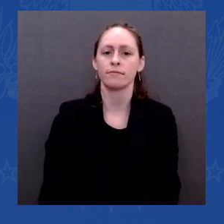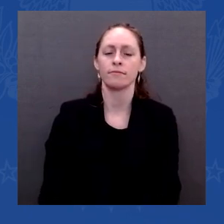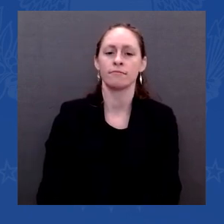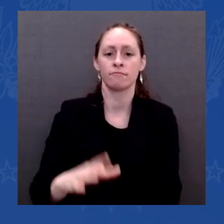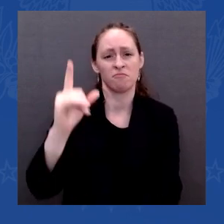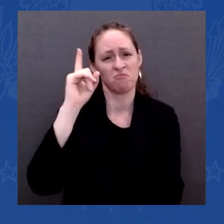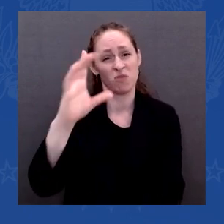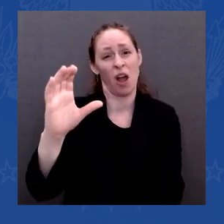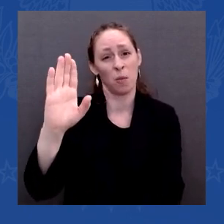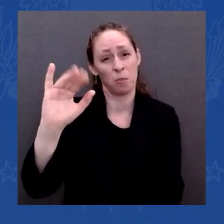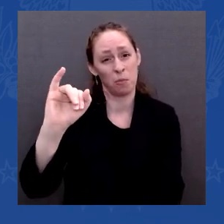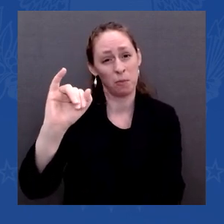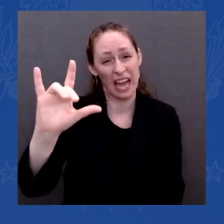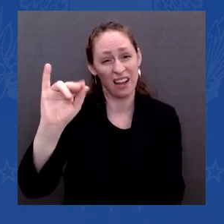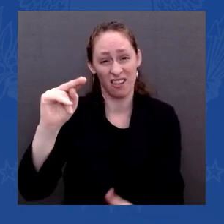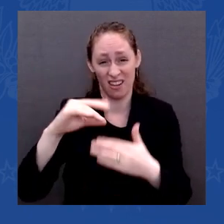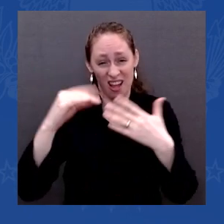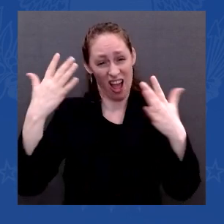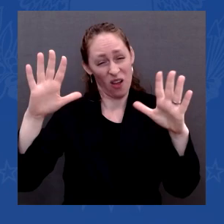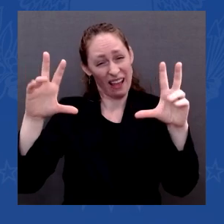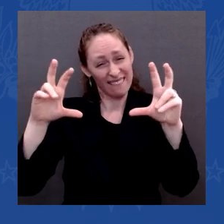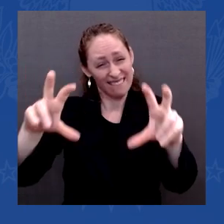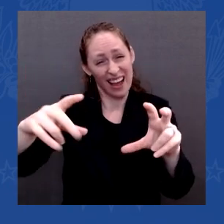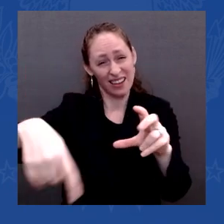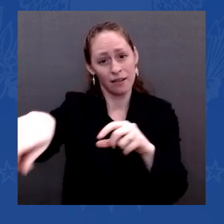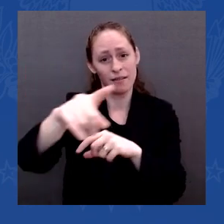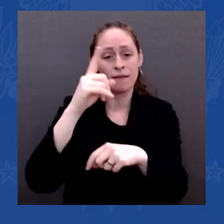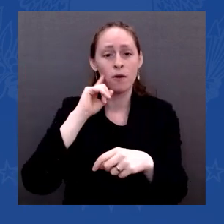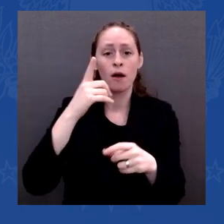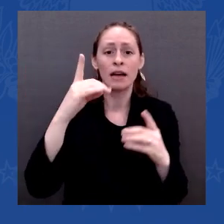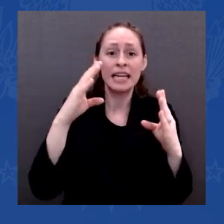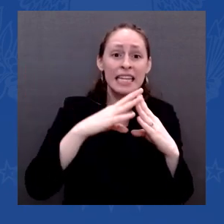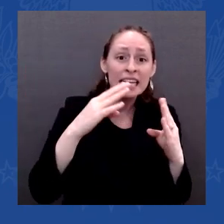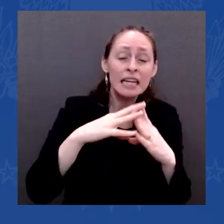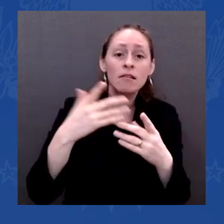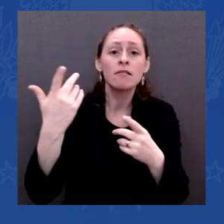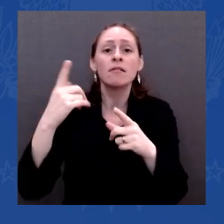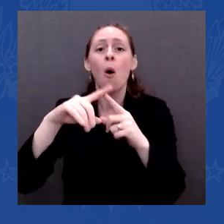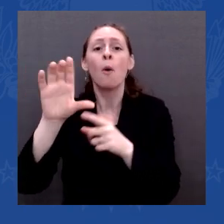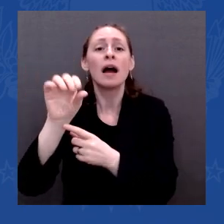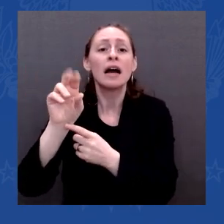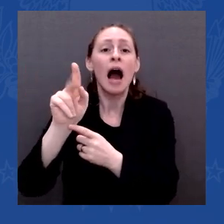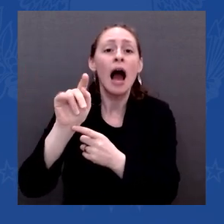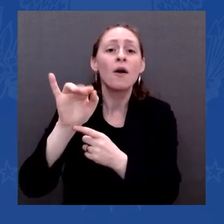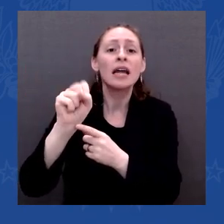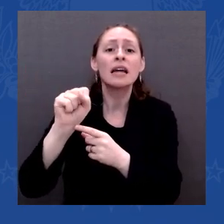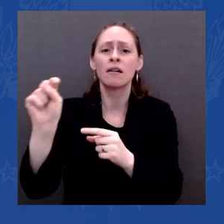A hundred billion. It was not easy to get done,